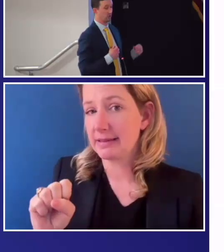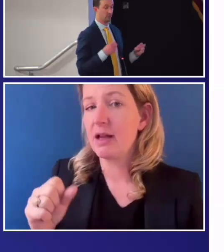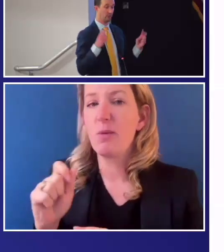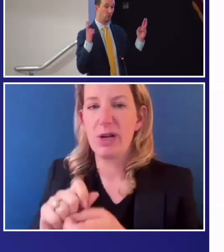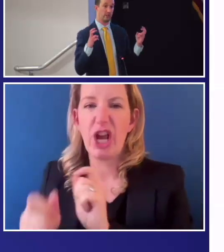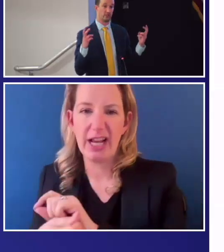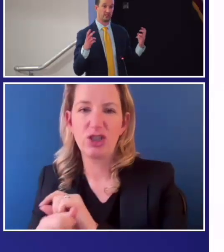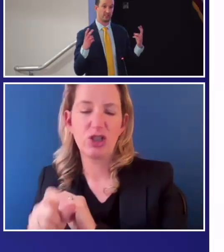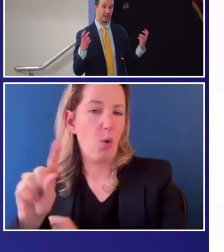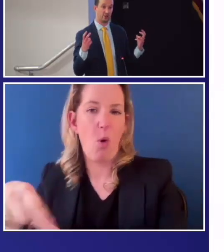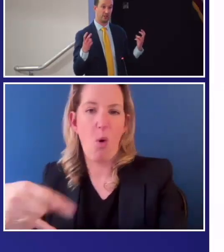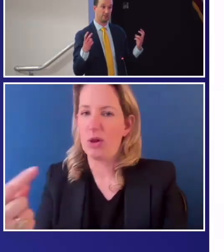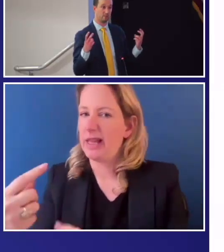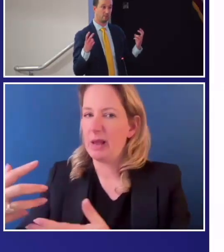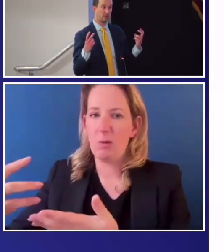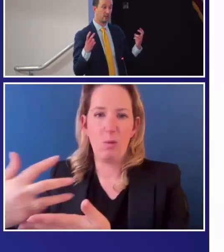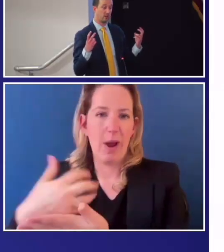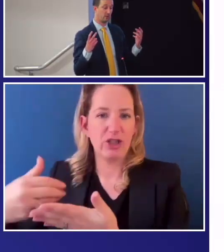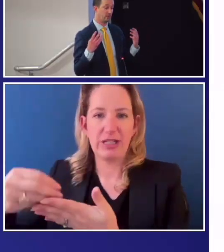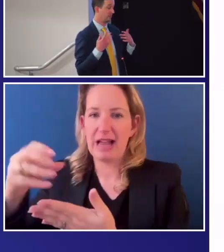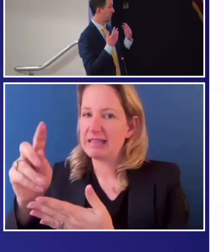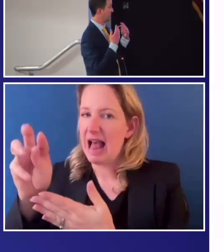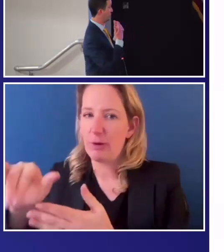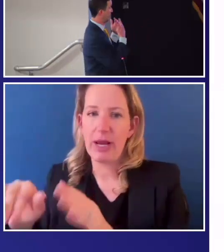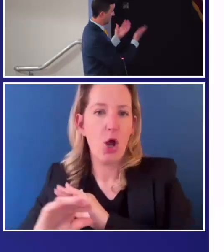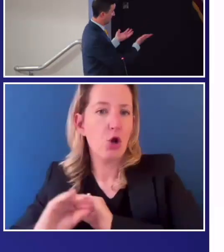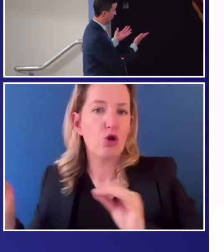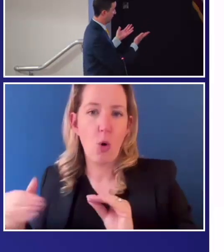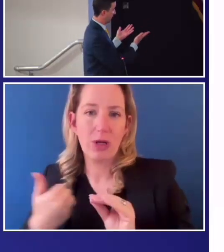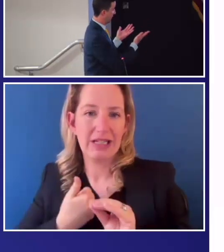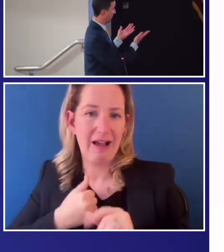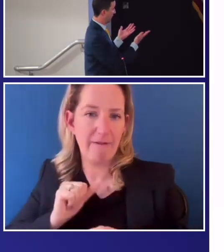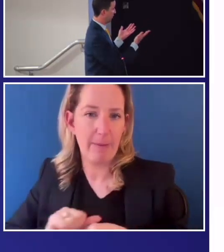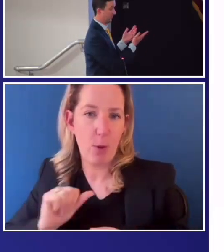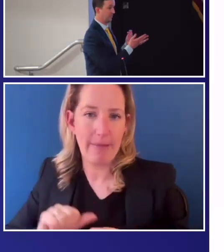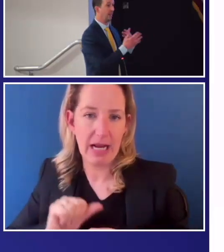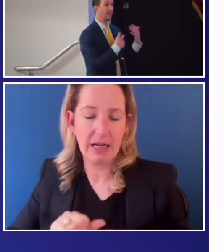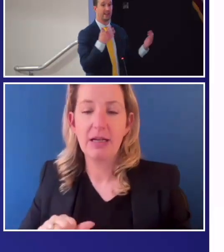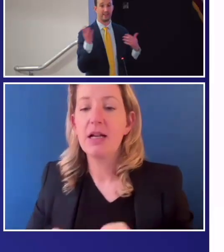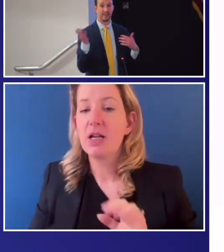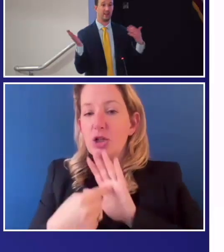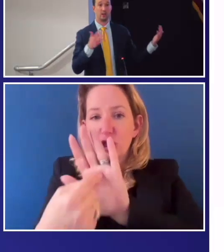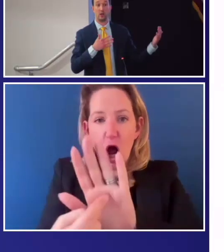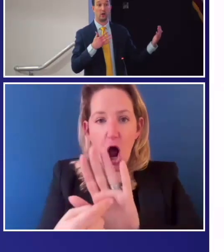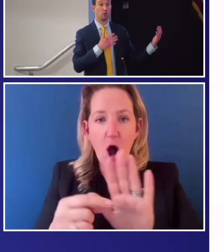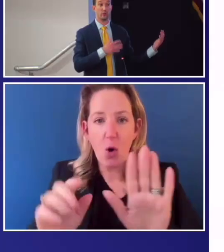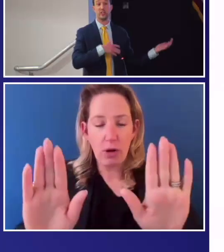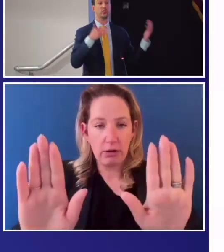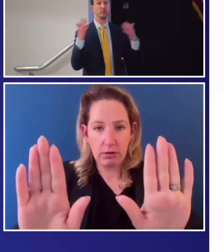now just be wages and salary. So this is just one illustrative example to show. It's not like we're changing